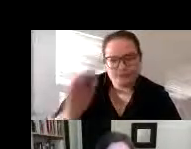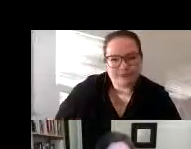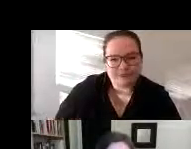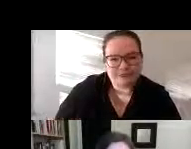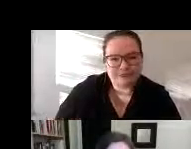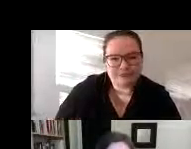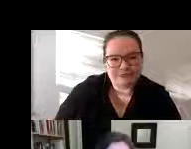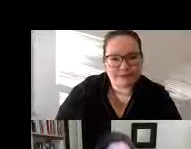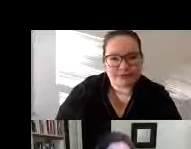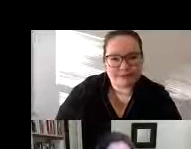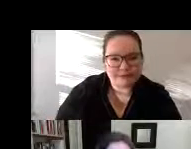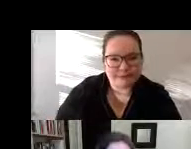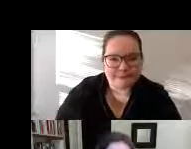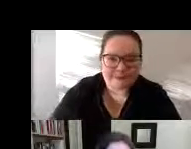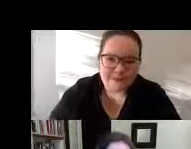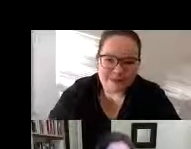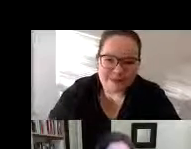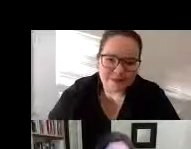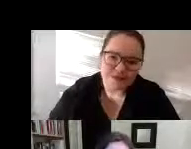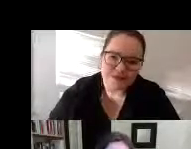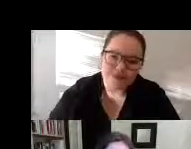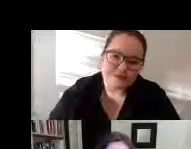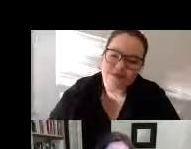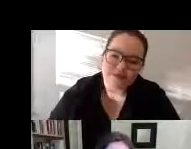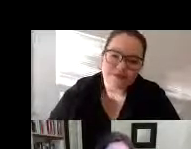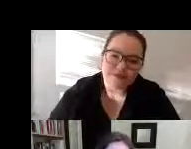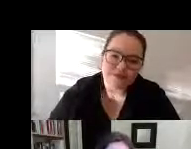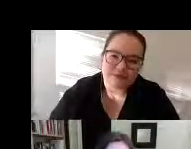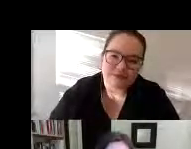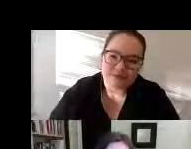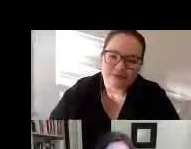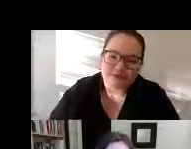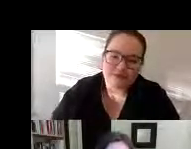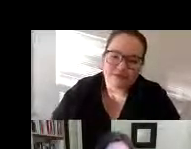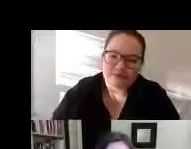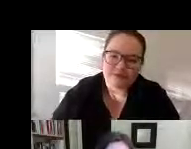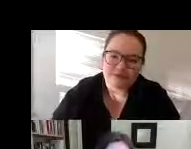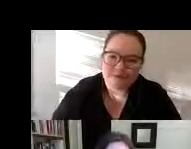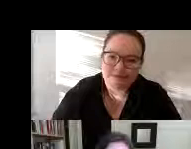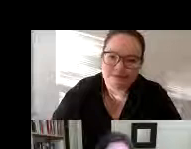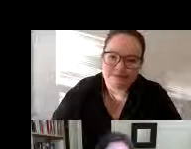with you because my family kept these pictures we are able to go back and honor our ancestors, and